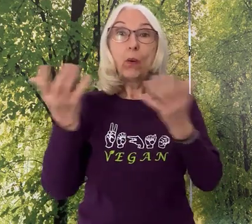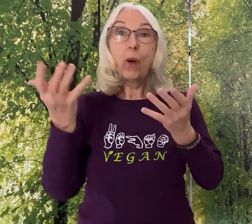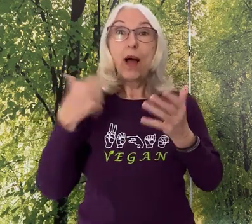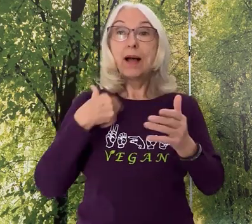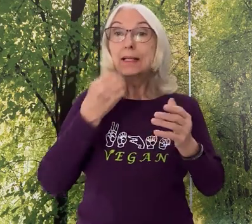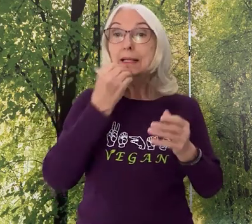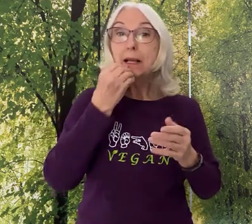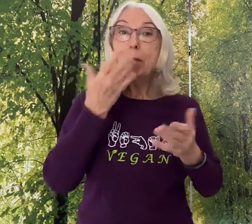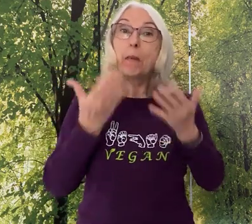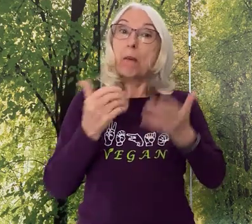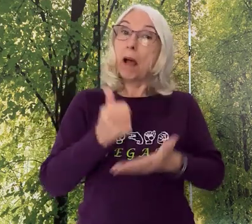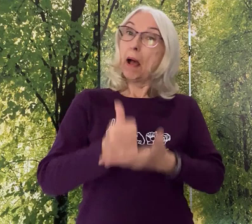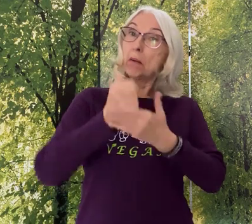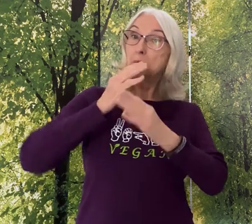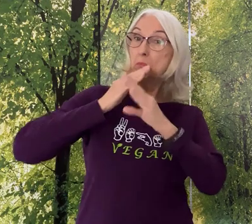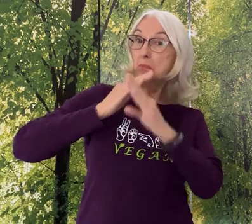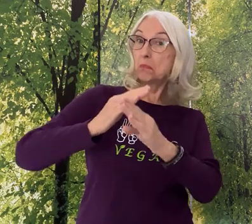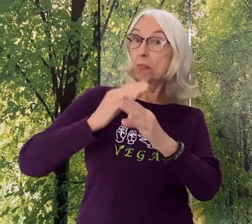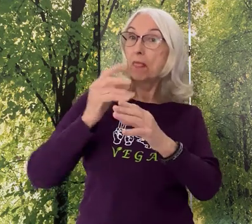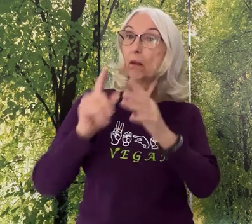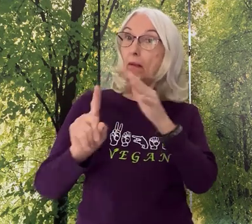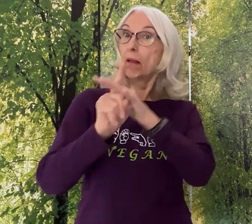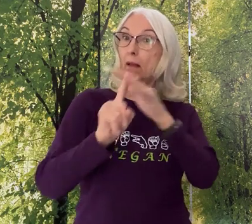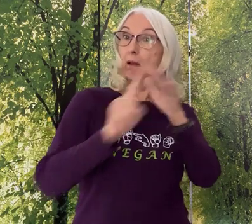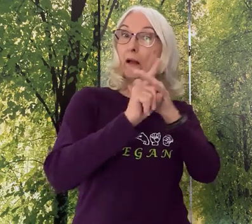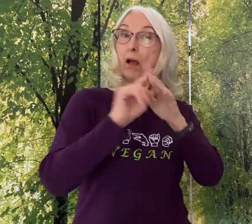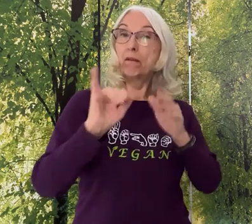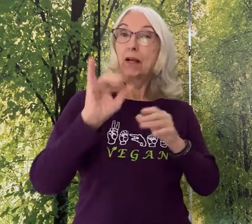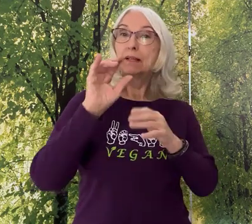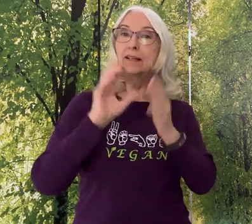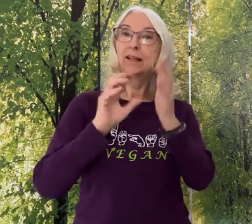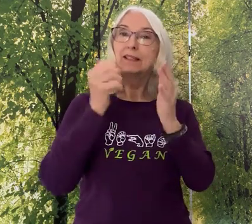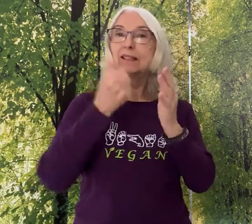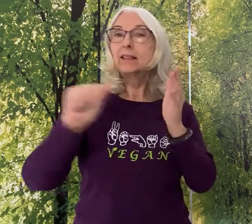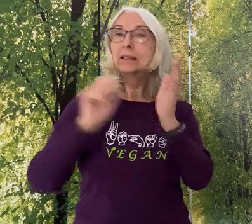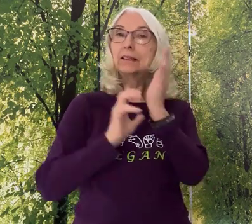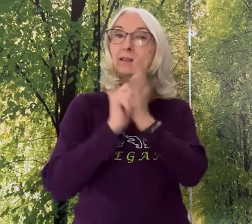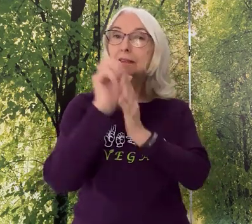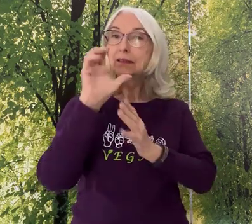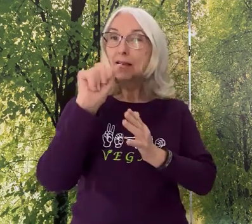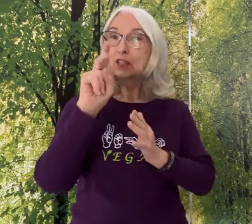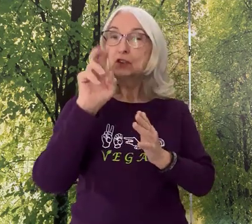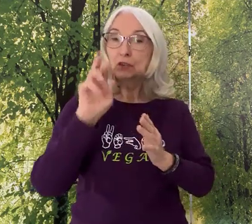what I ate might help prevent a recurrence of my cancer.